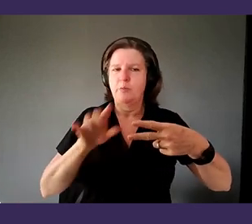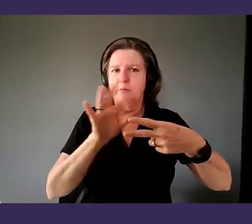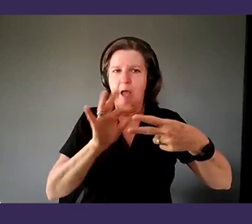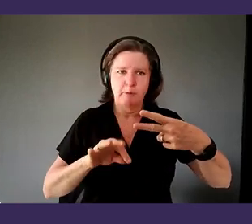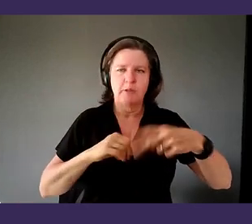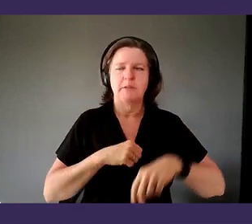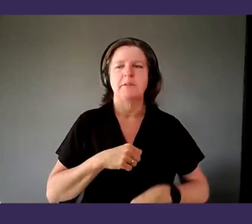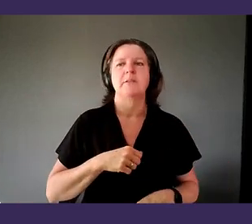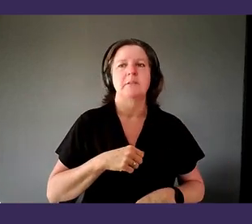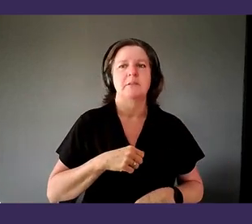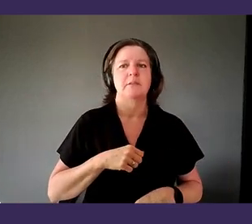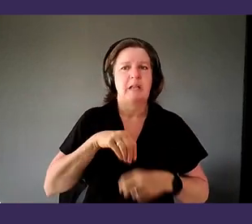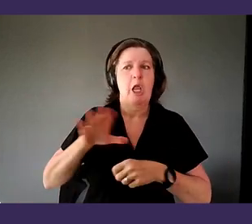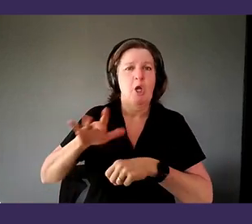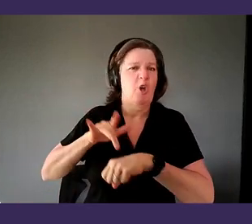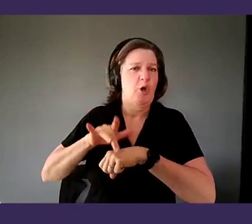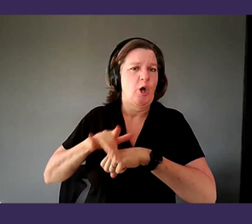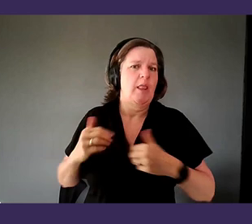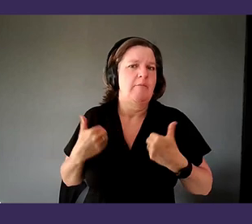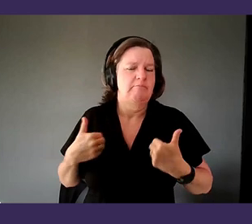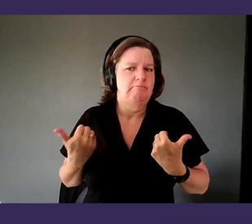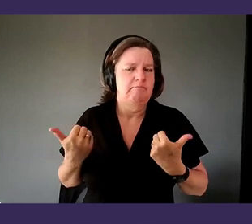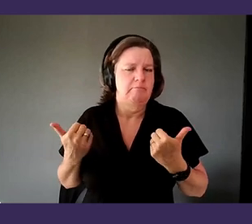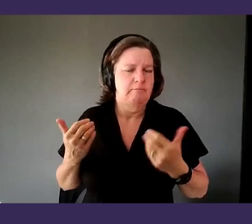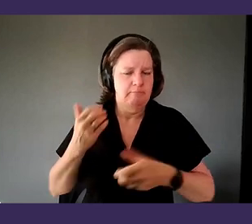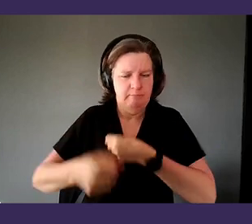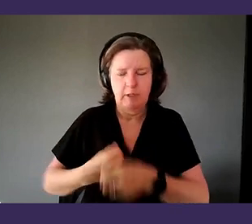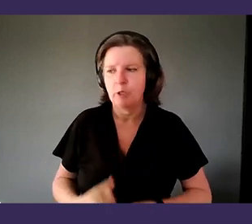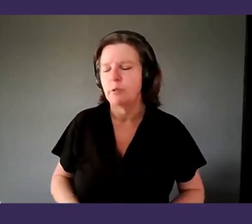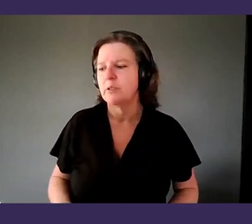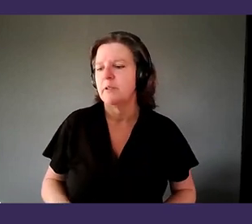in her early years. And when the supported decision-making